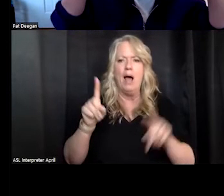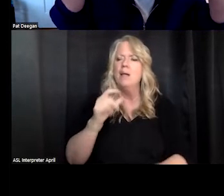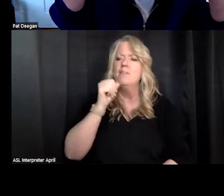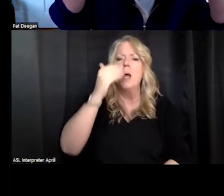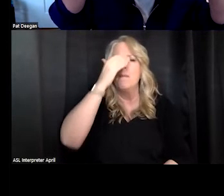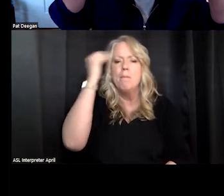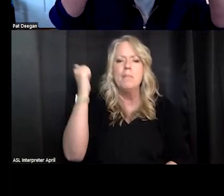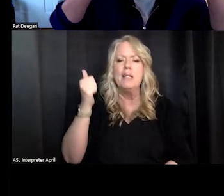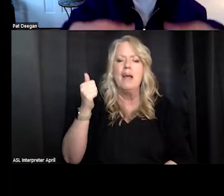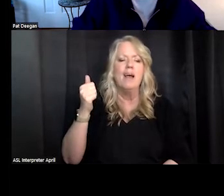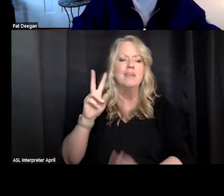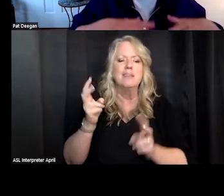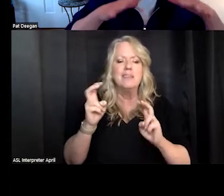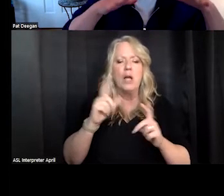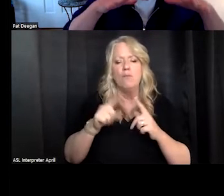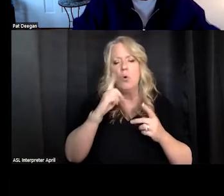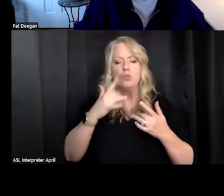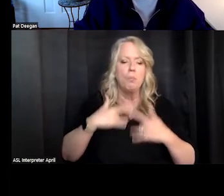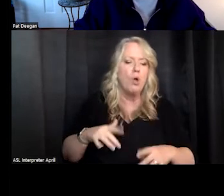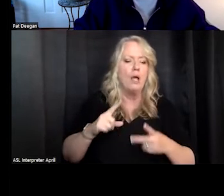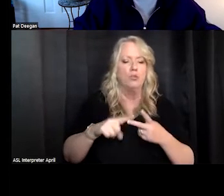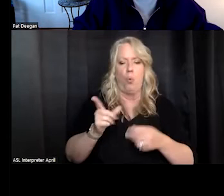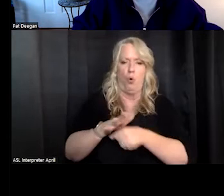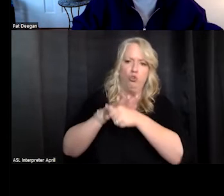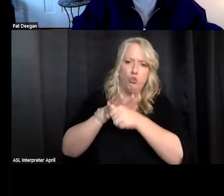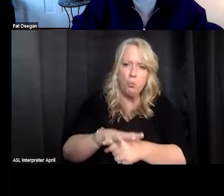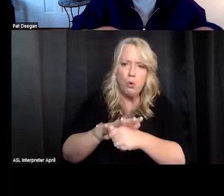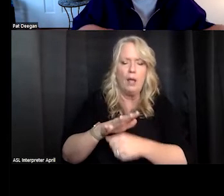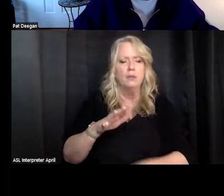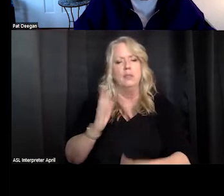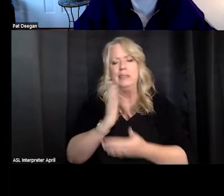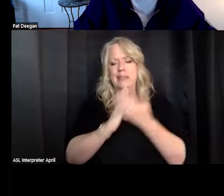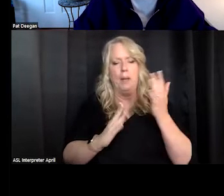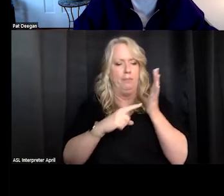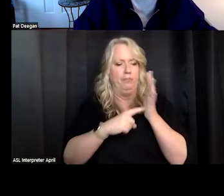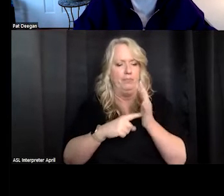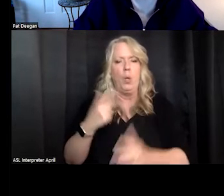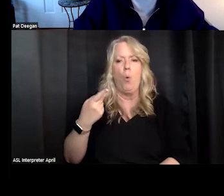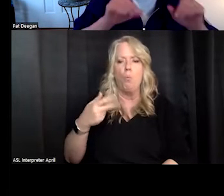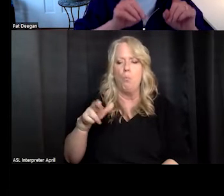THAT MATTERS TO ME. THAT'S HOW I KNOW MEDICINE IS WORKING. NOT BECAUSE IT HAS QUOTE, A DEPRESSED, OR